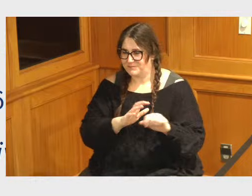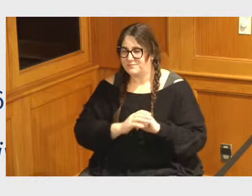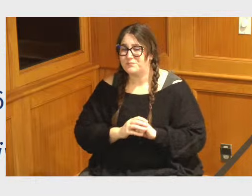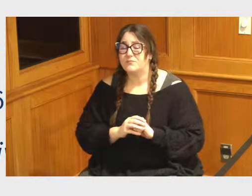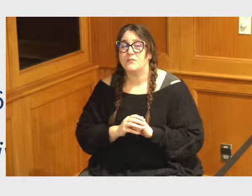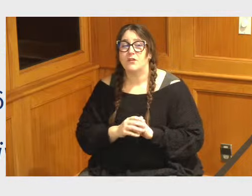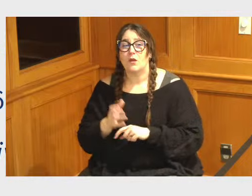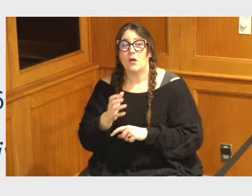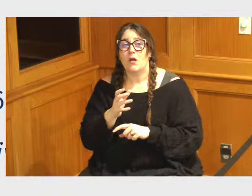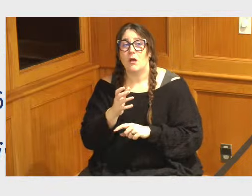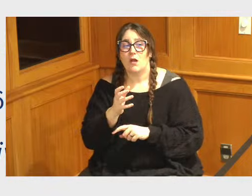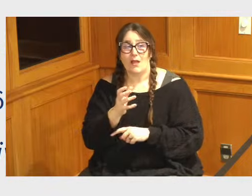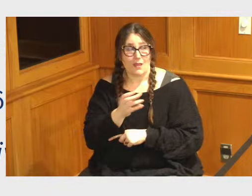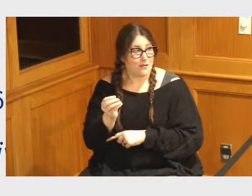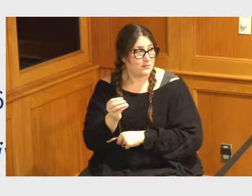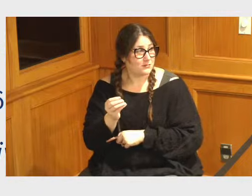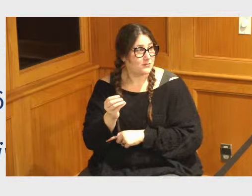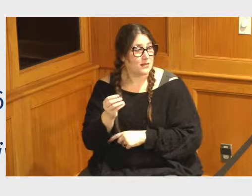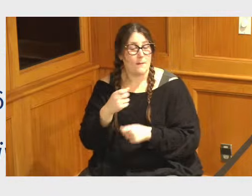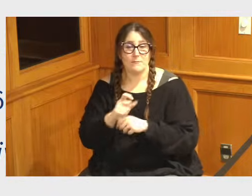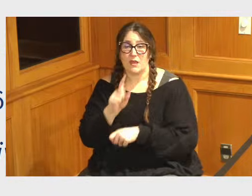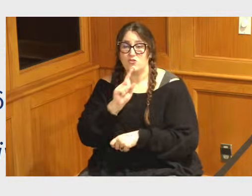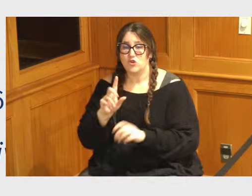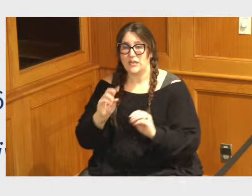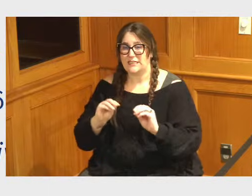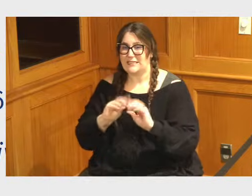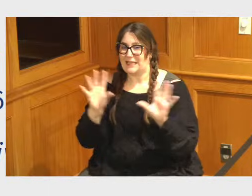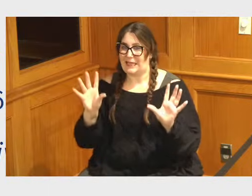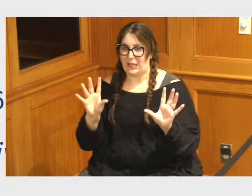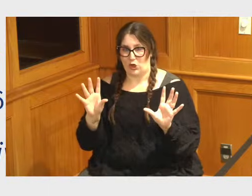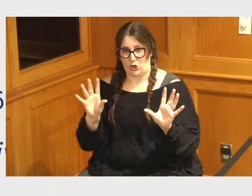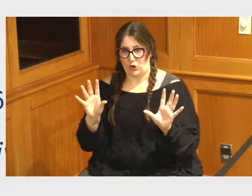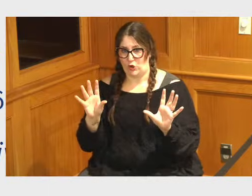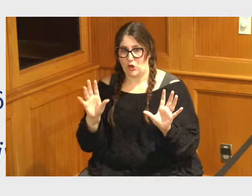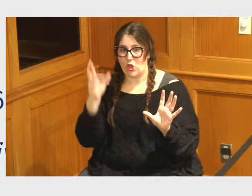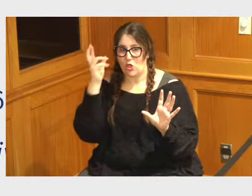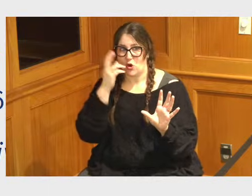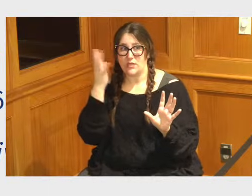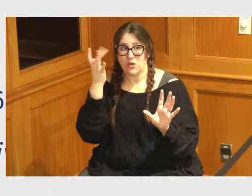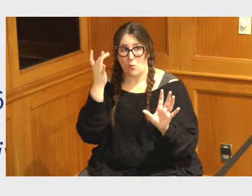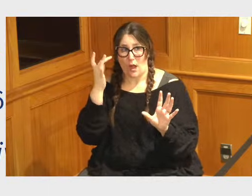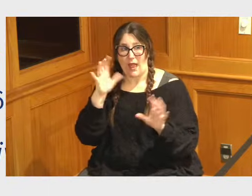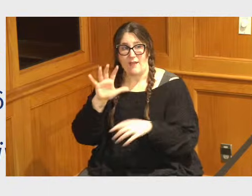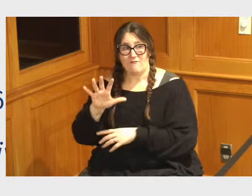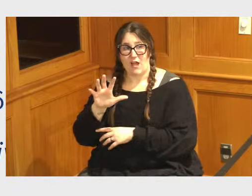and I want to make sure it's clear that the reason that we've gotten to $5.3 million, I'm sorry,